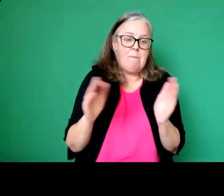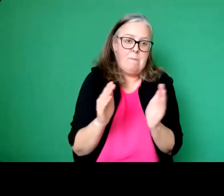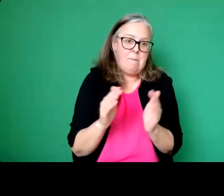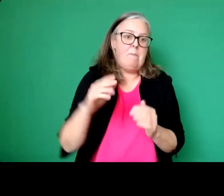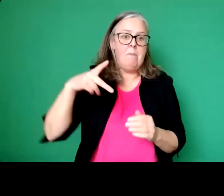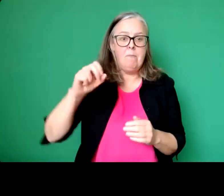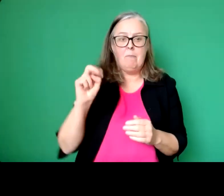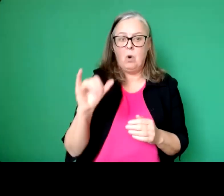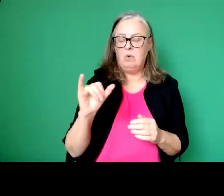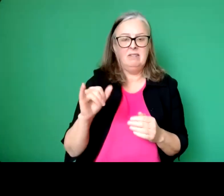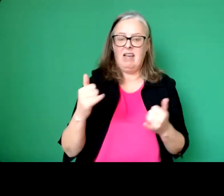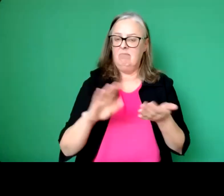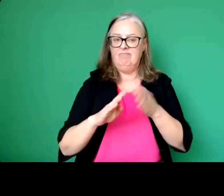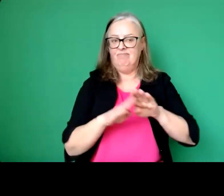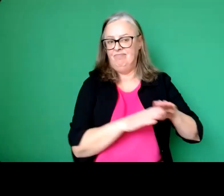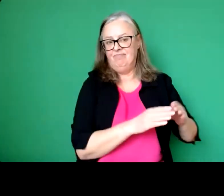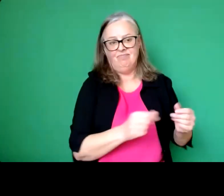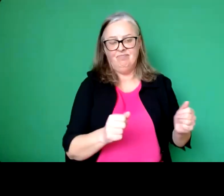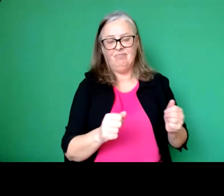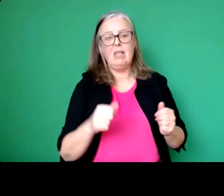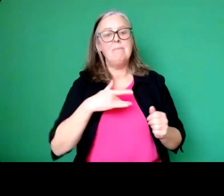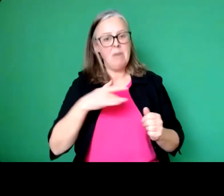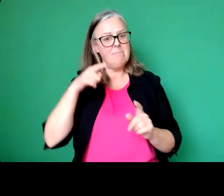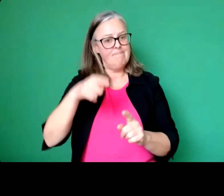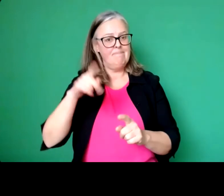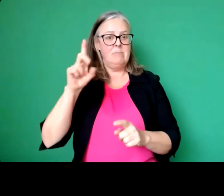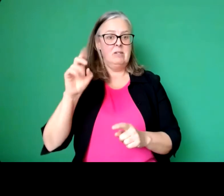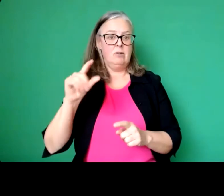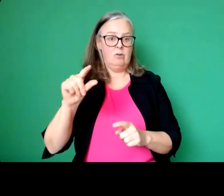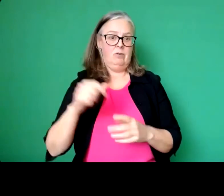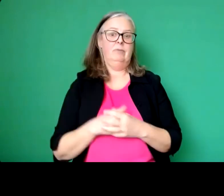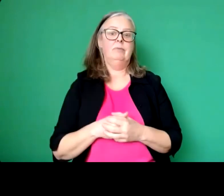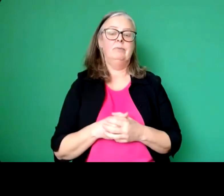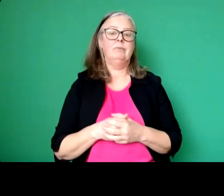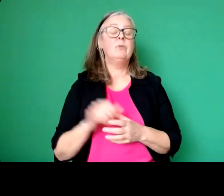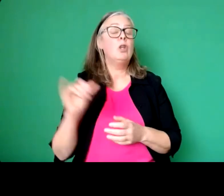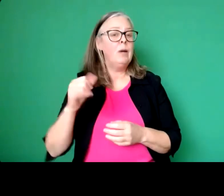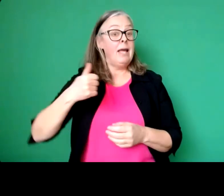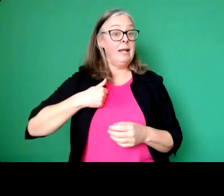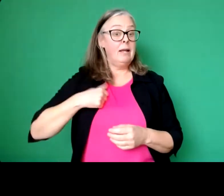it's really often just about the dog and i think even the canadian transportation agency and the